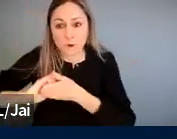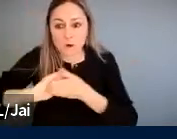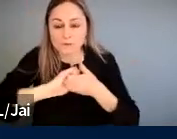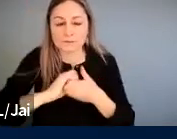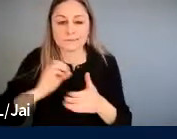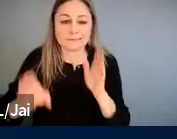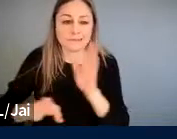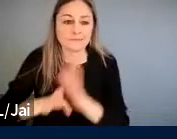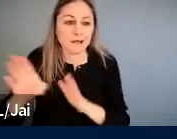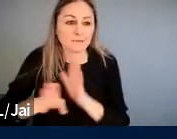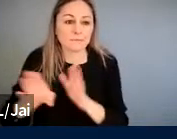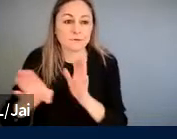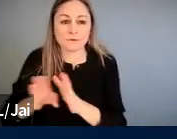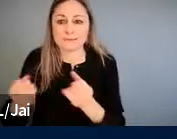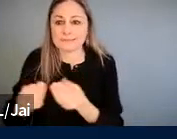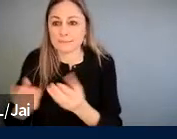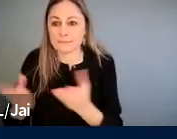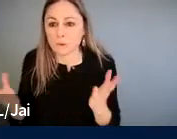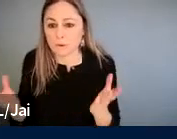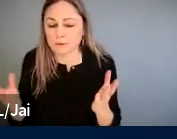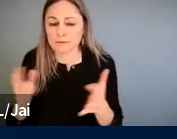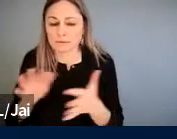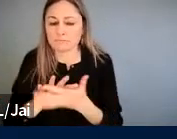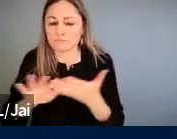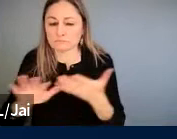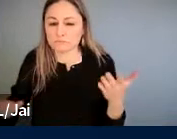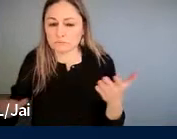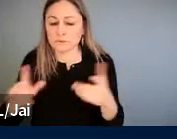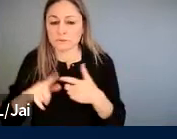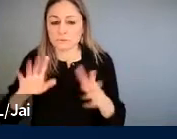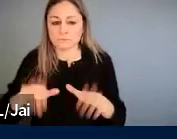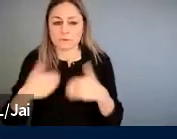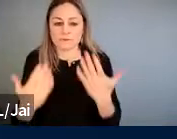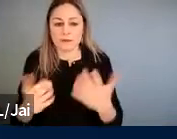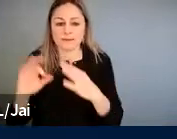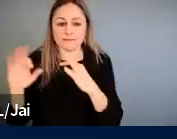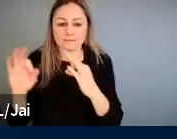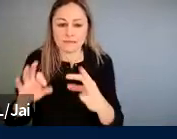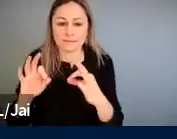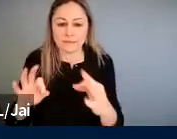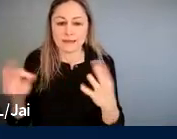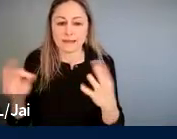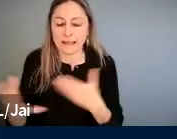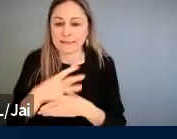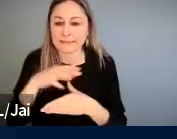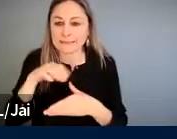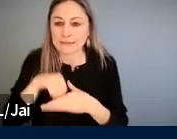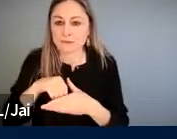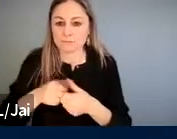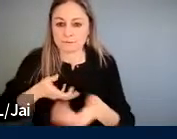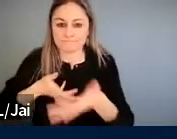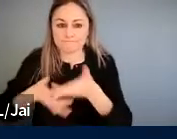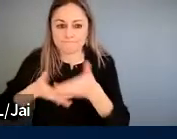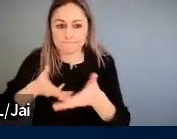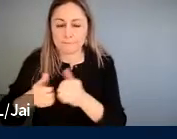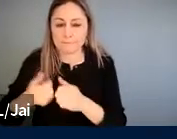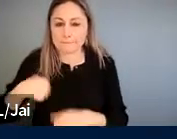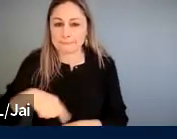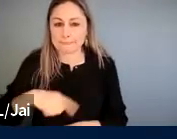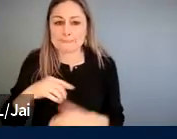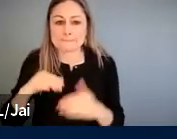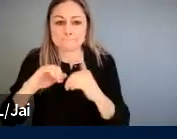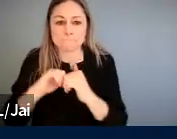deployers, and so forth to provide feedback and engagement with us on how AI is continuing